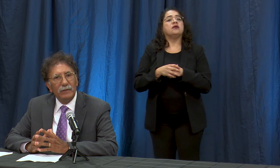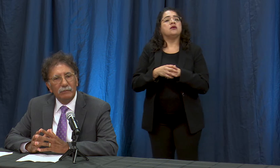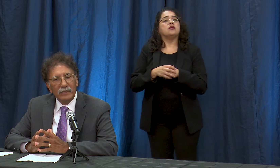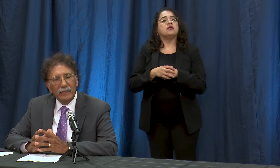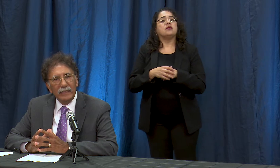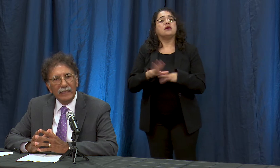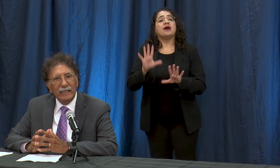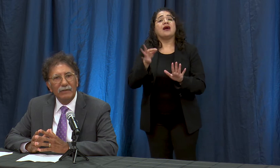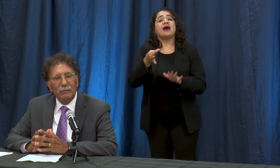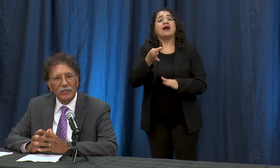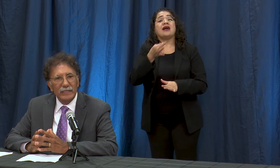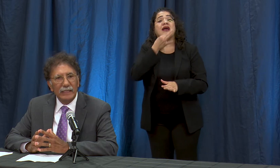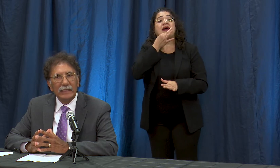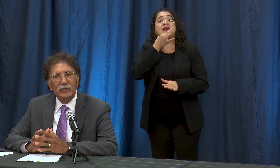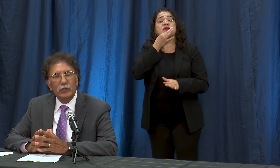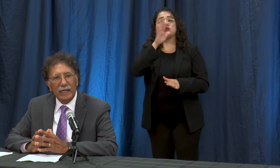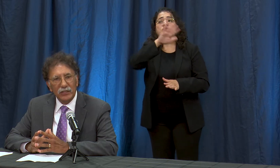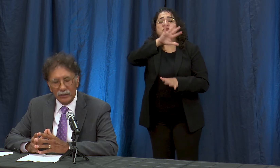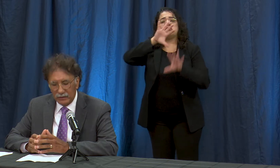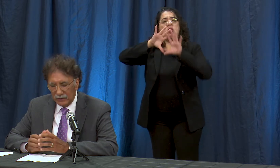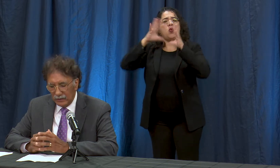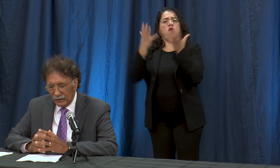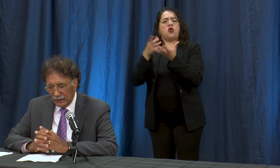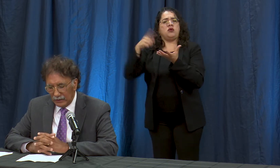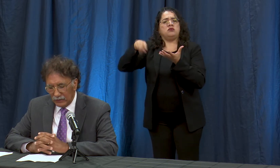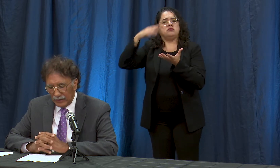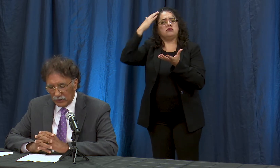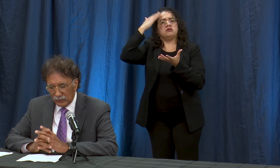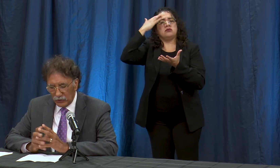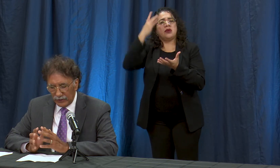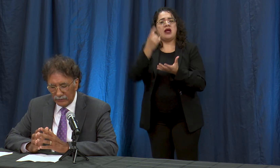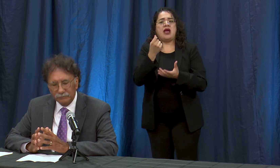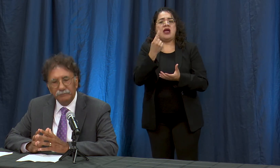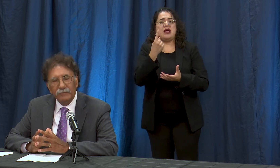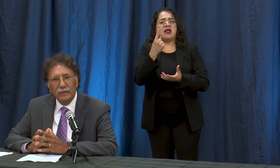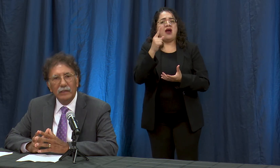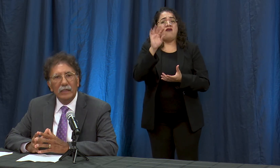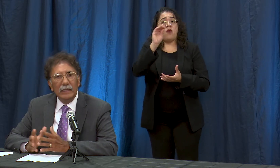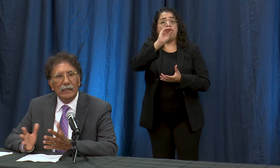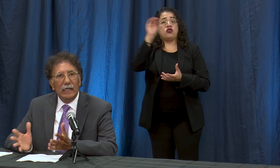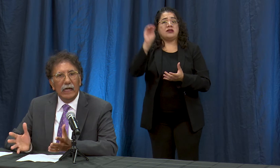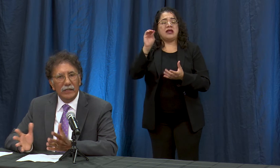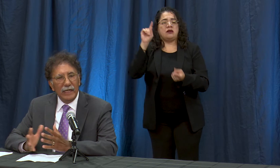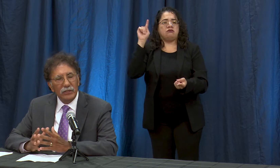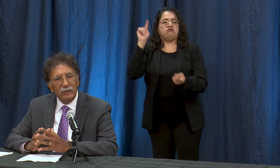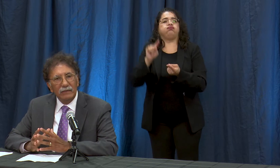predict a 11% contraction in international trade, on national level